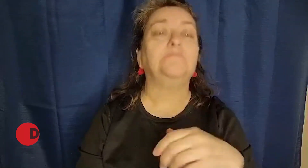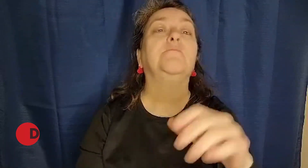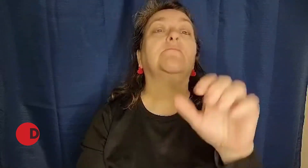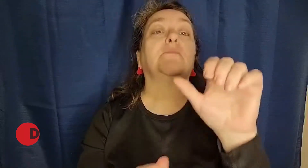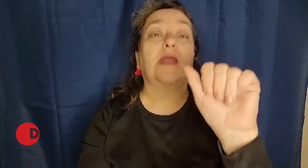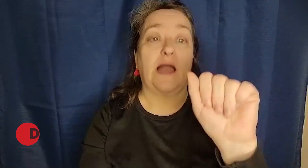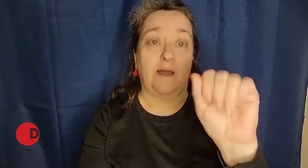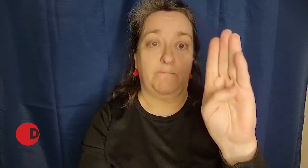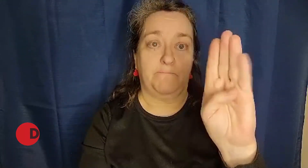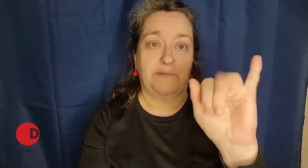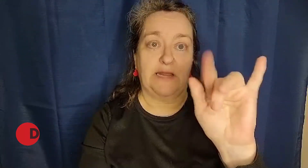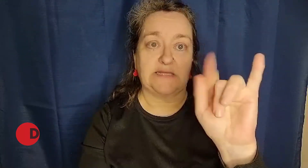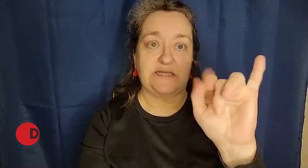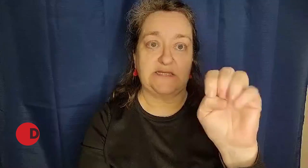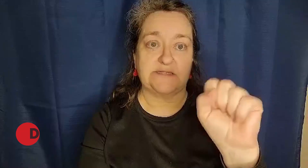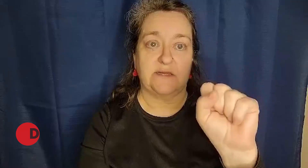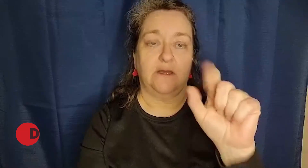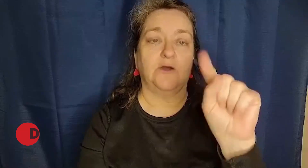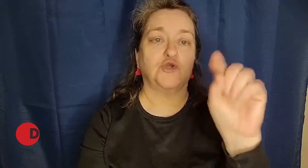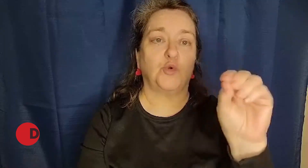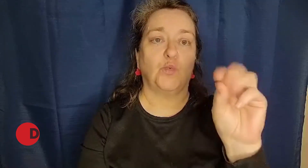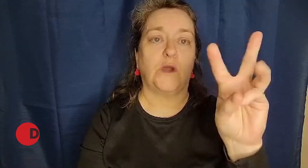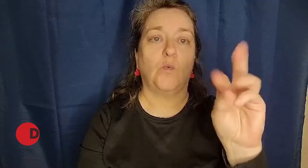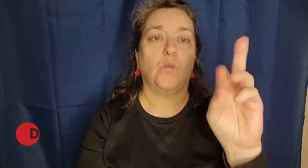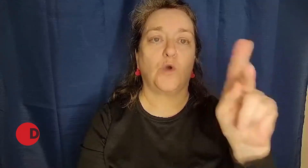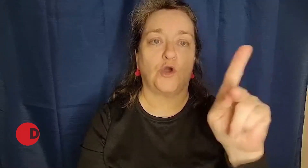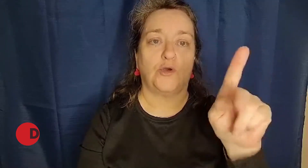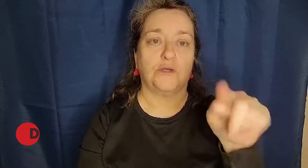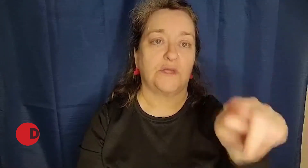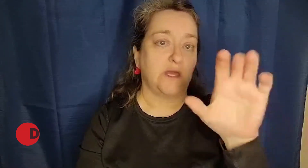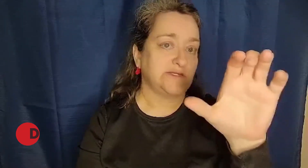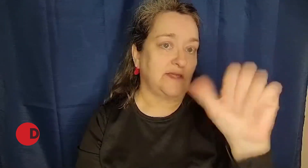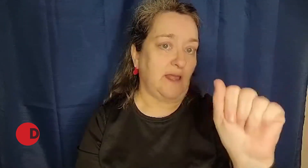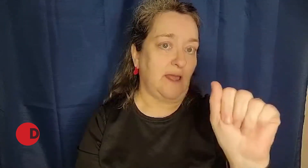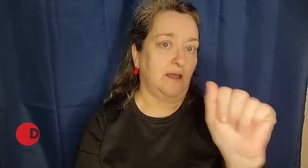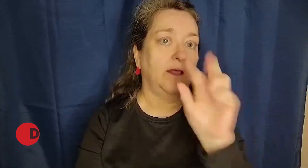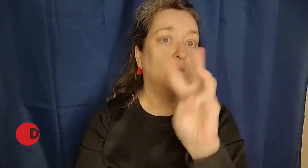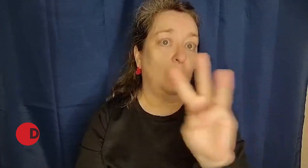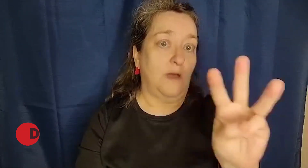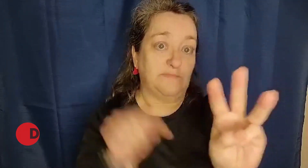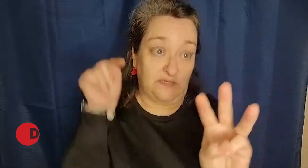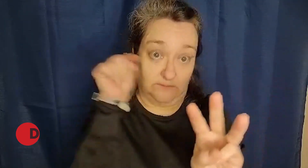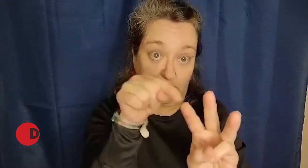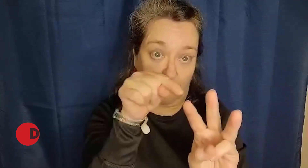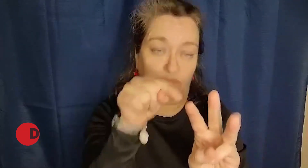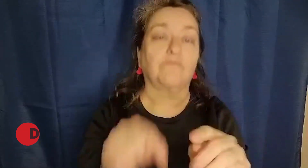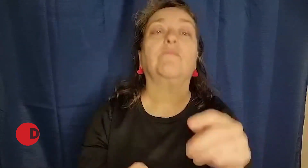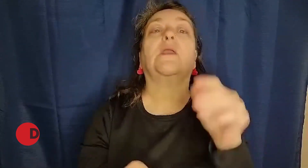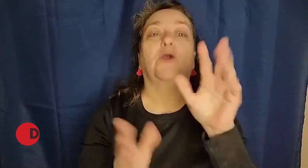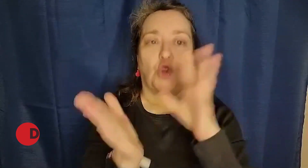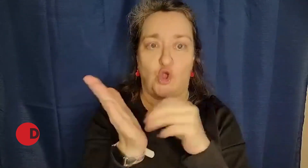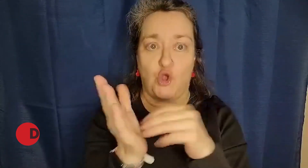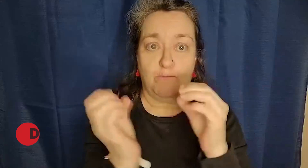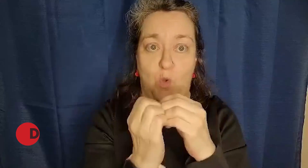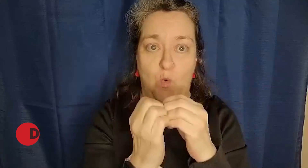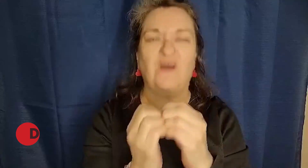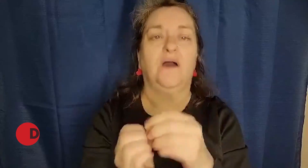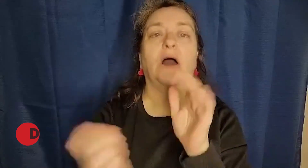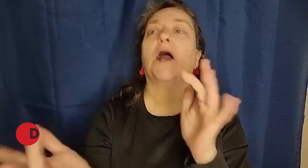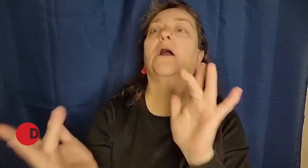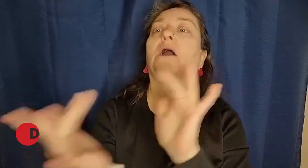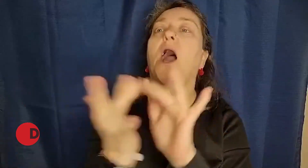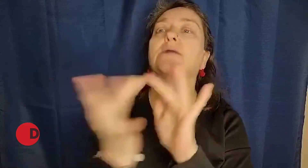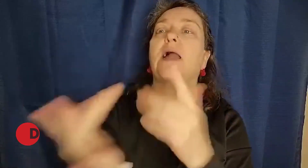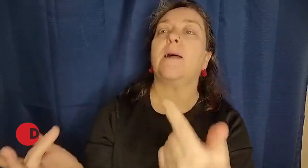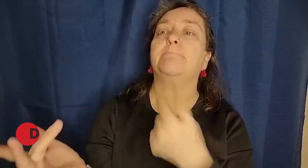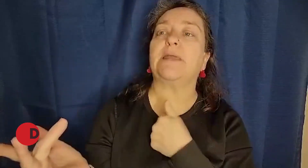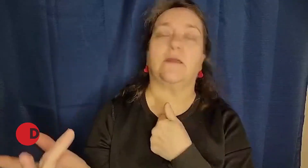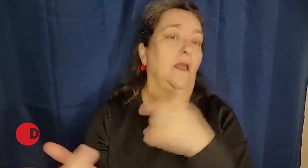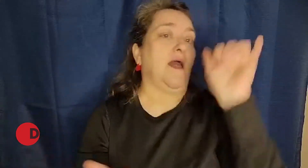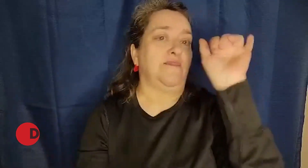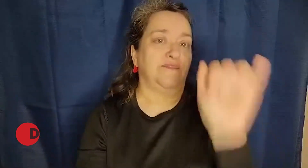abilitiestowork.ca . Learn more and contact me to let me know you’ve